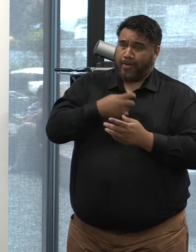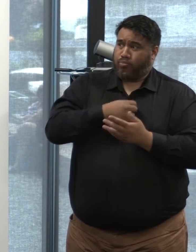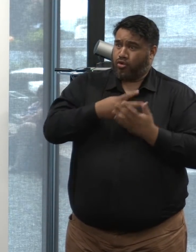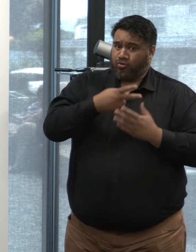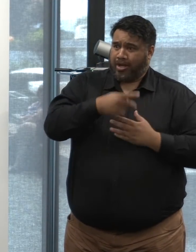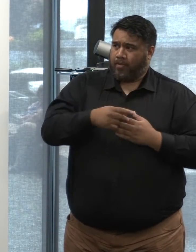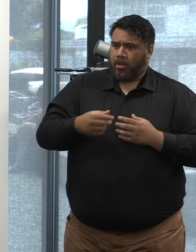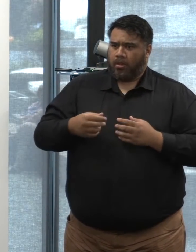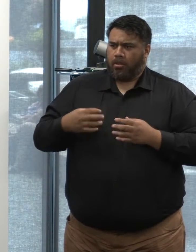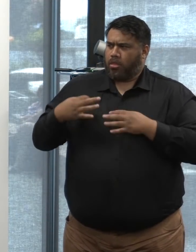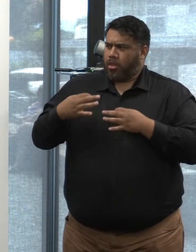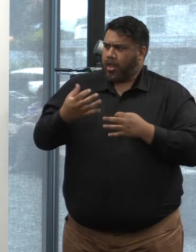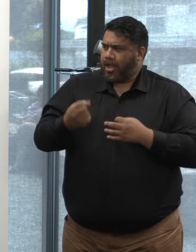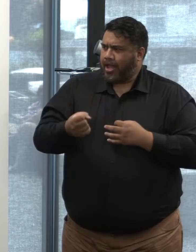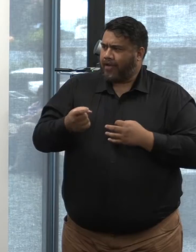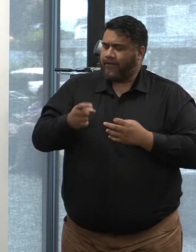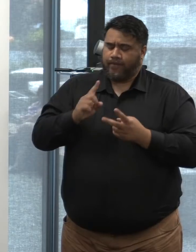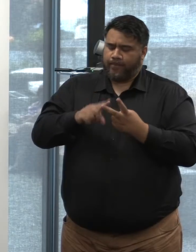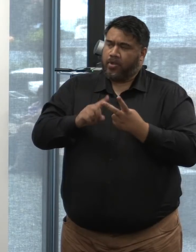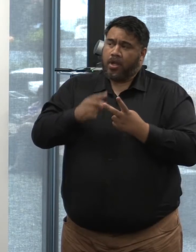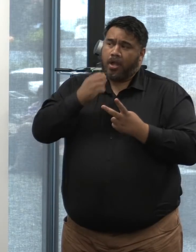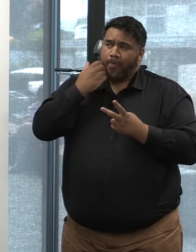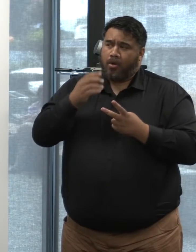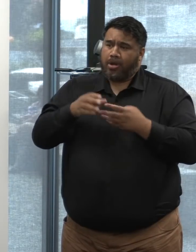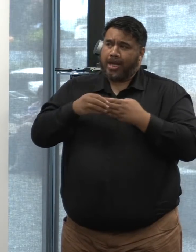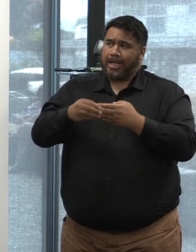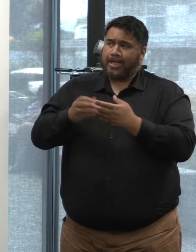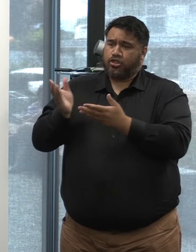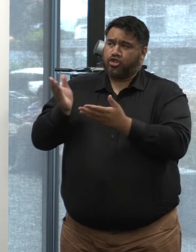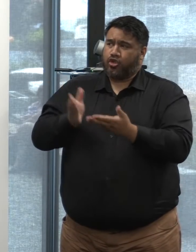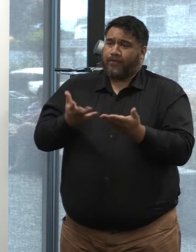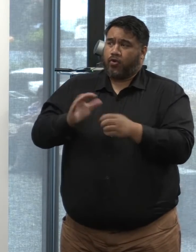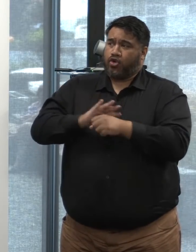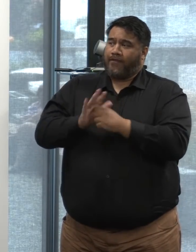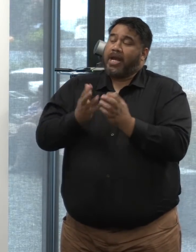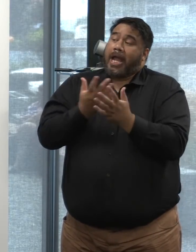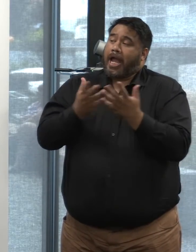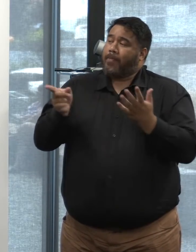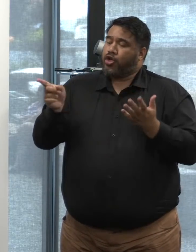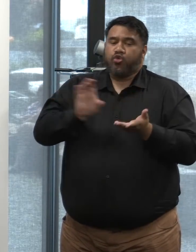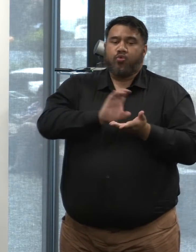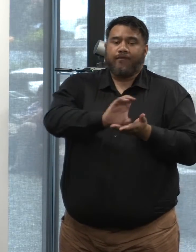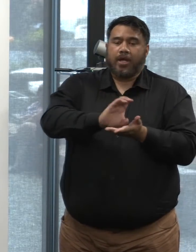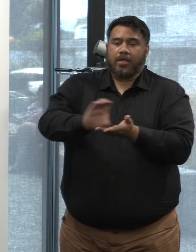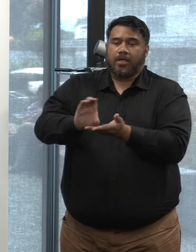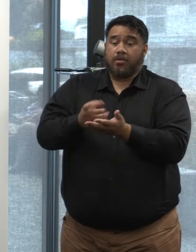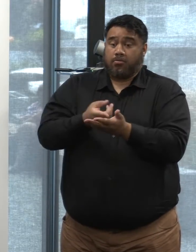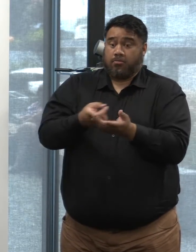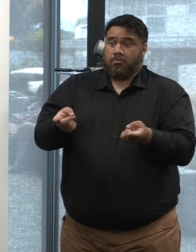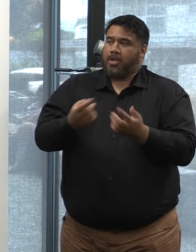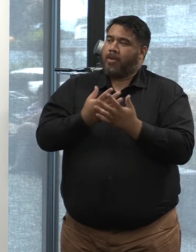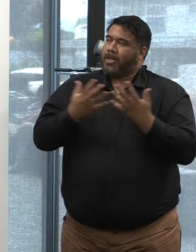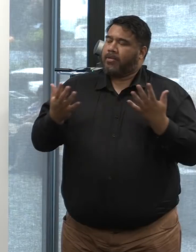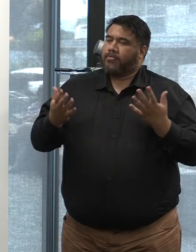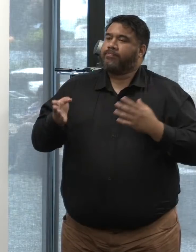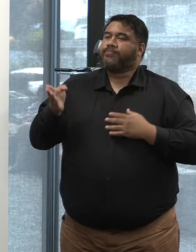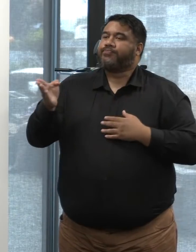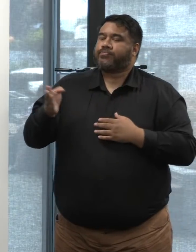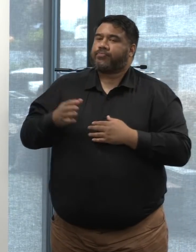after organisations are still being stalled and declined in